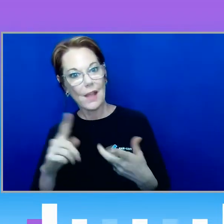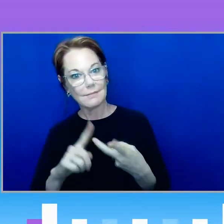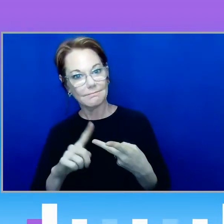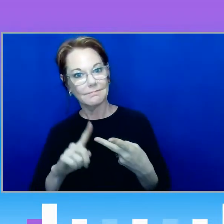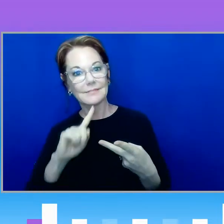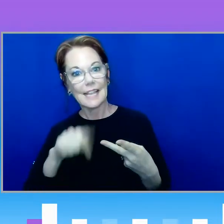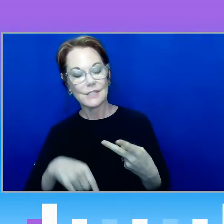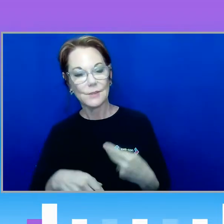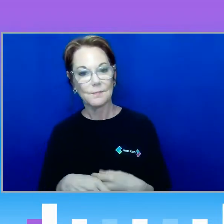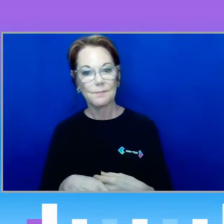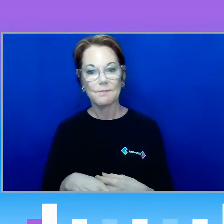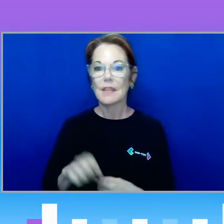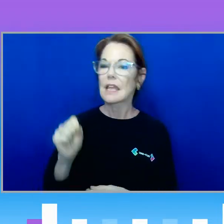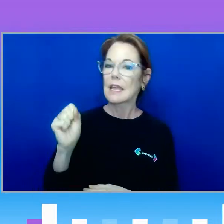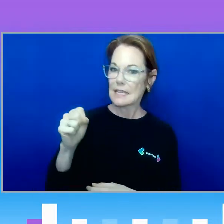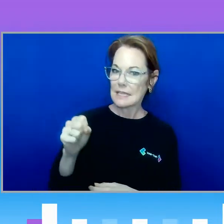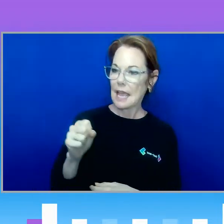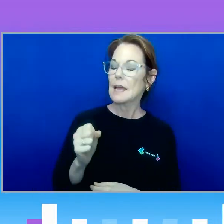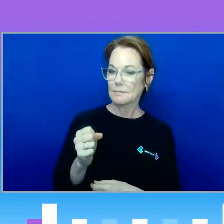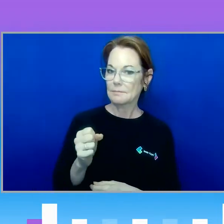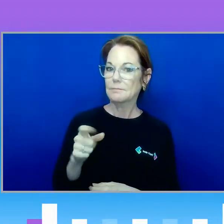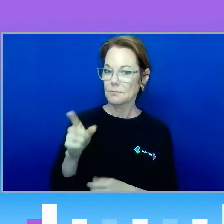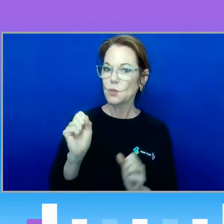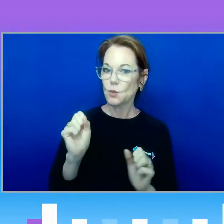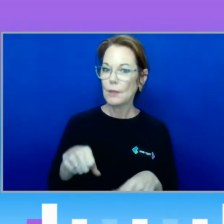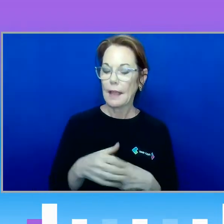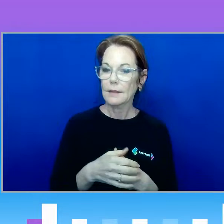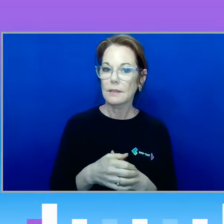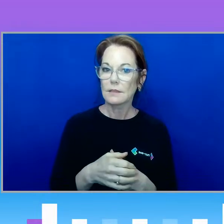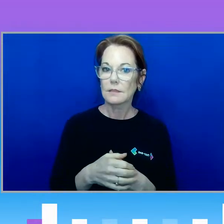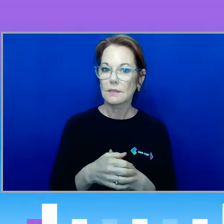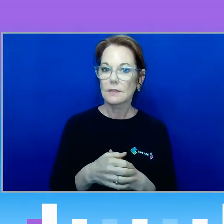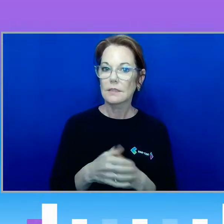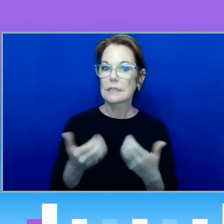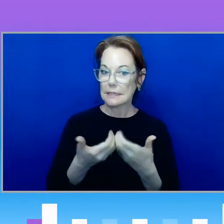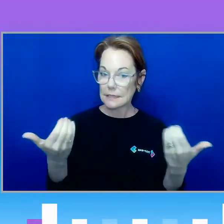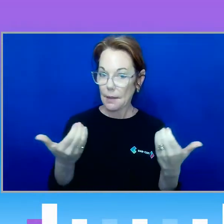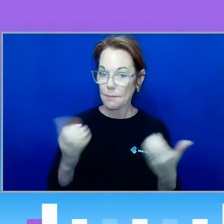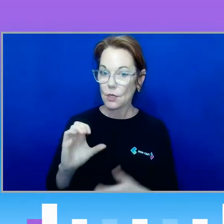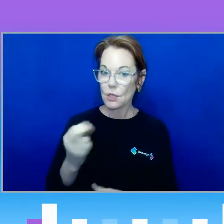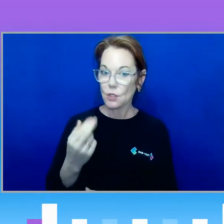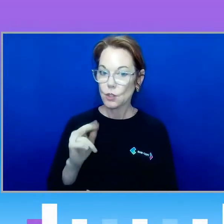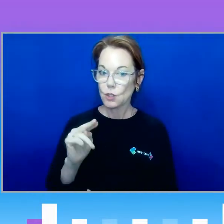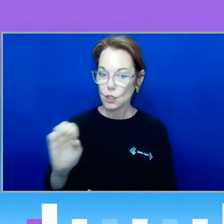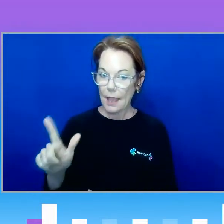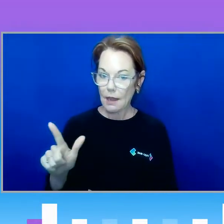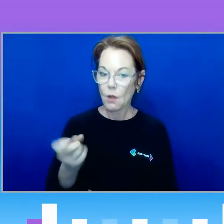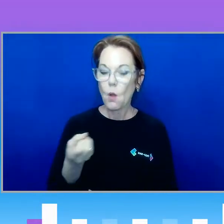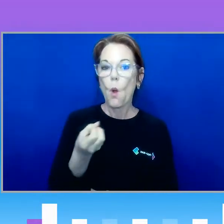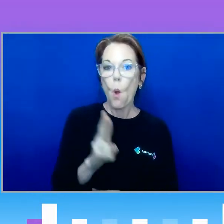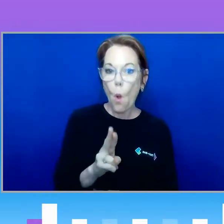Yeah, you can yeah, you can open it as a separate, separate channel, or you can introduce it